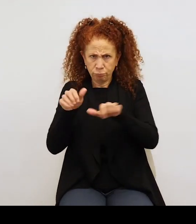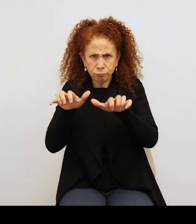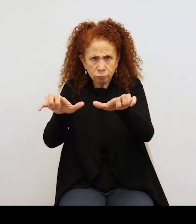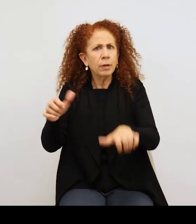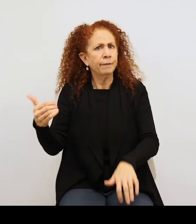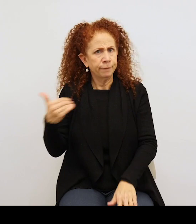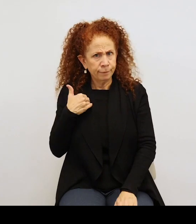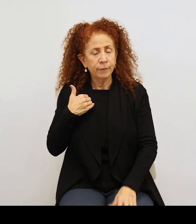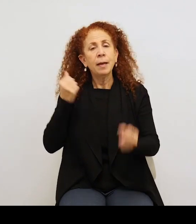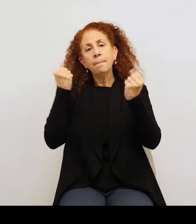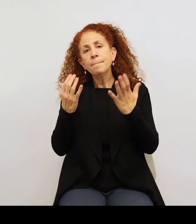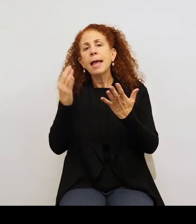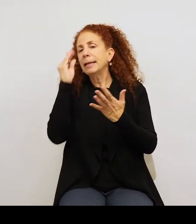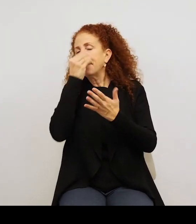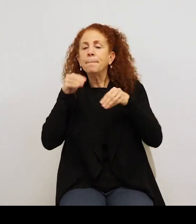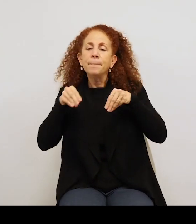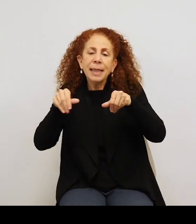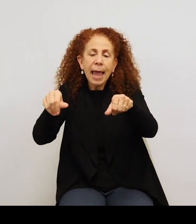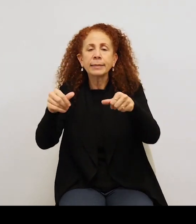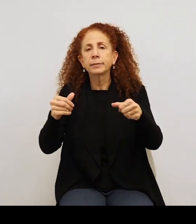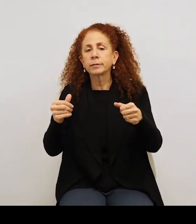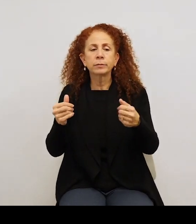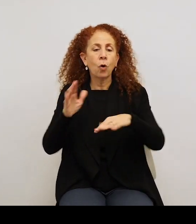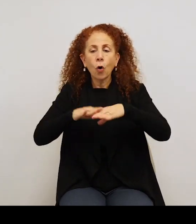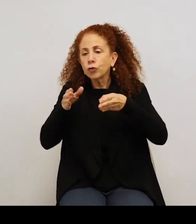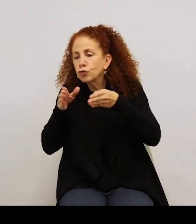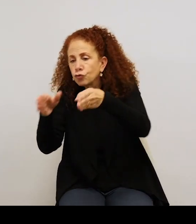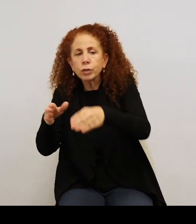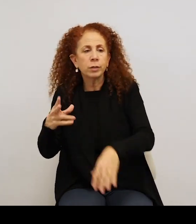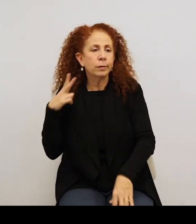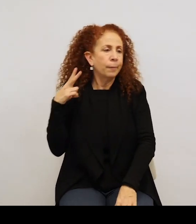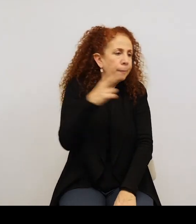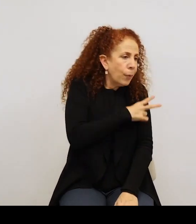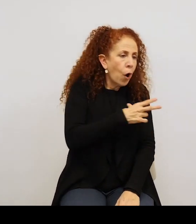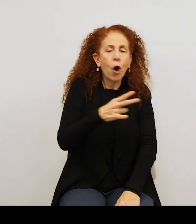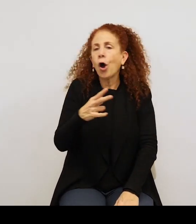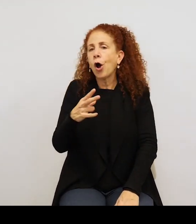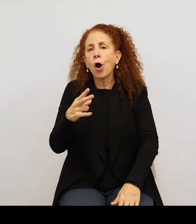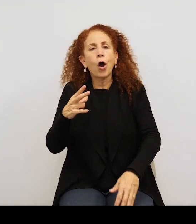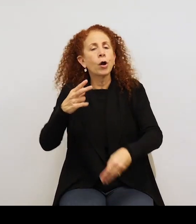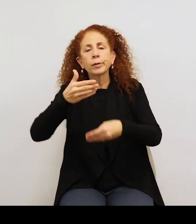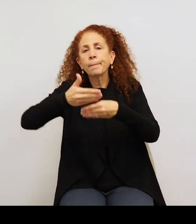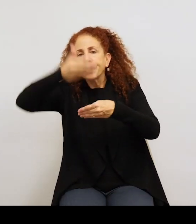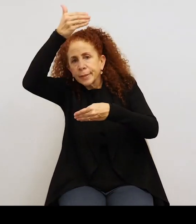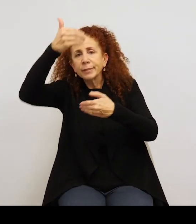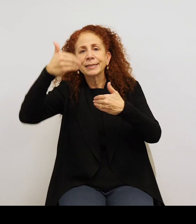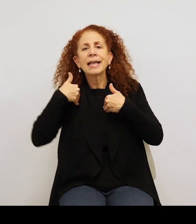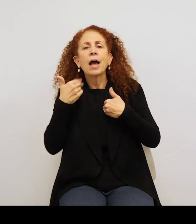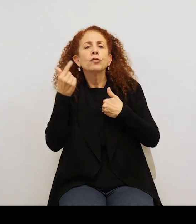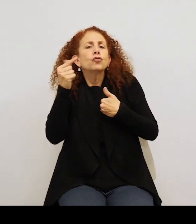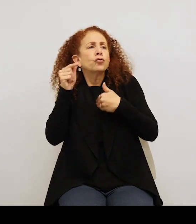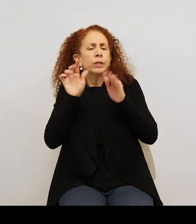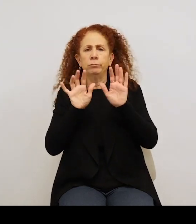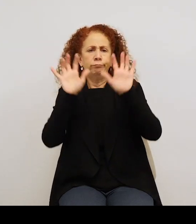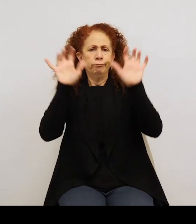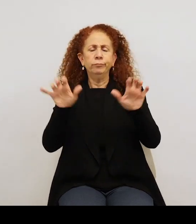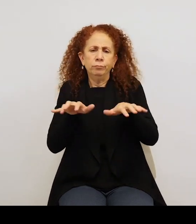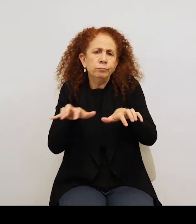There are lots of plants everywhere-- in the streets, on the plazas, on many facades of the buildings. There are parts of town that look